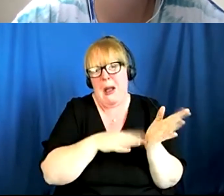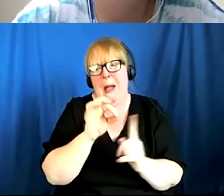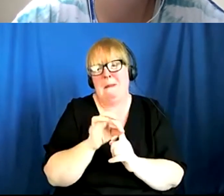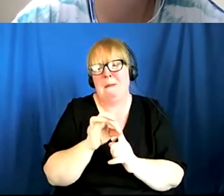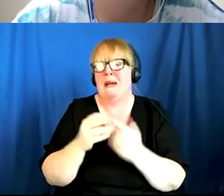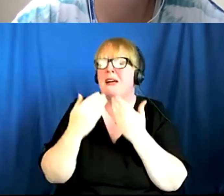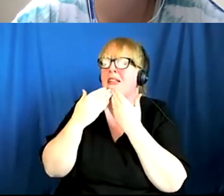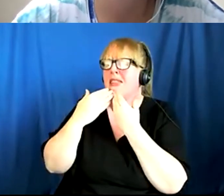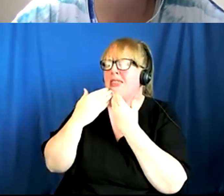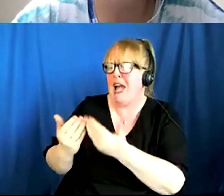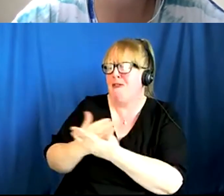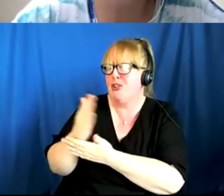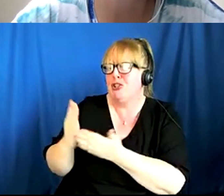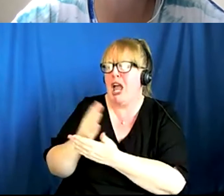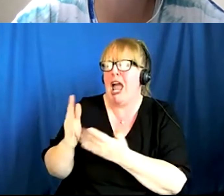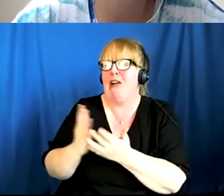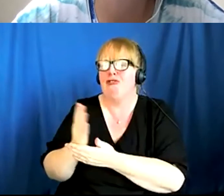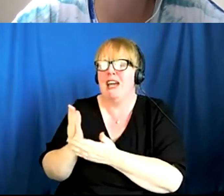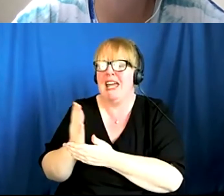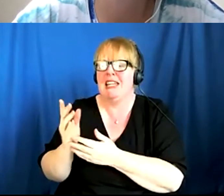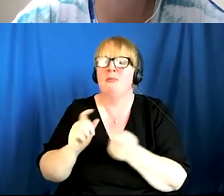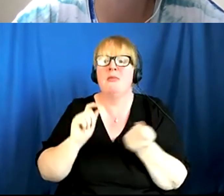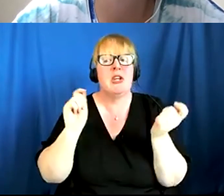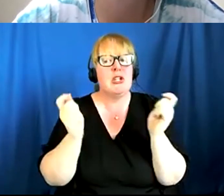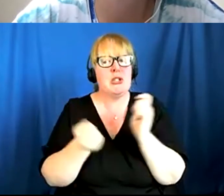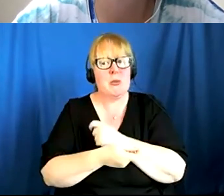thank you for sharing that. And it is those hard sorts